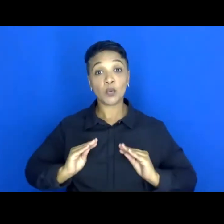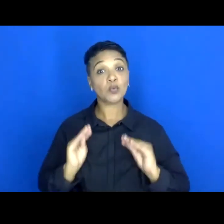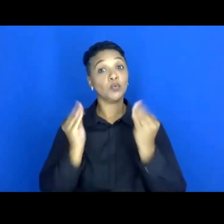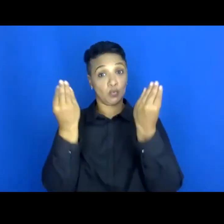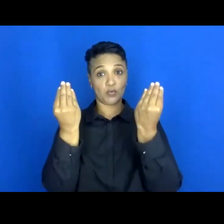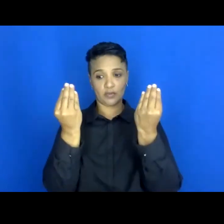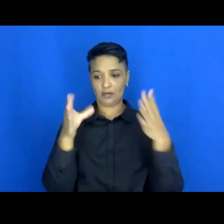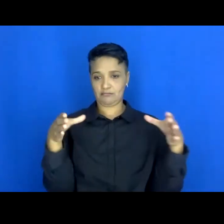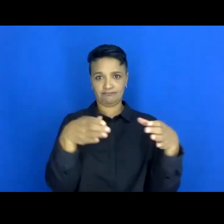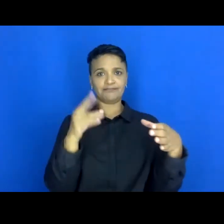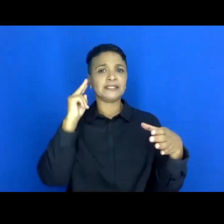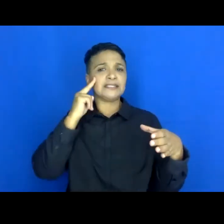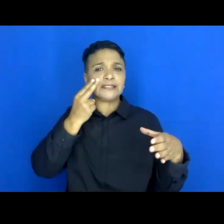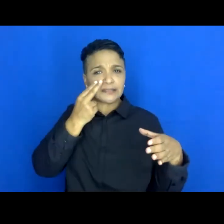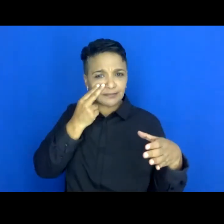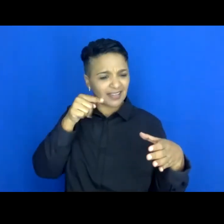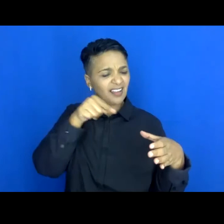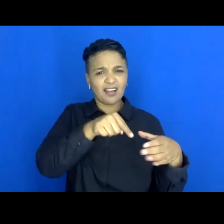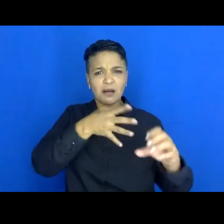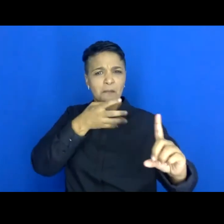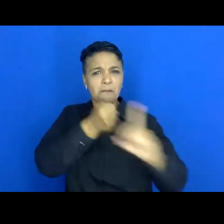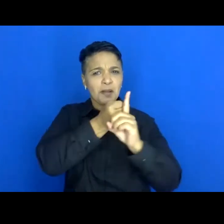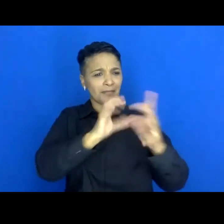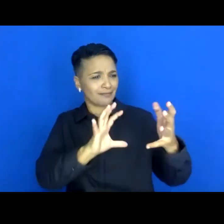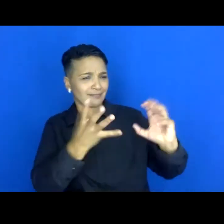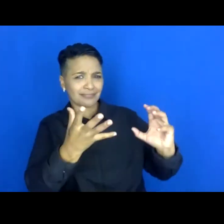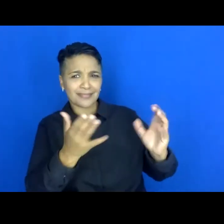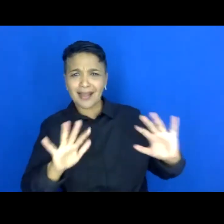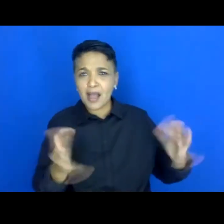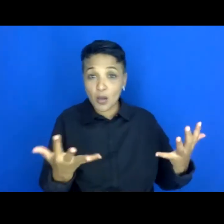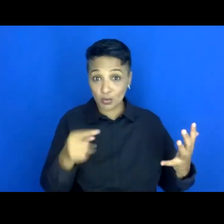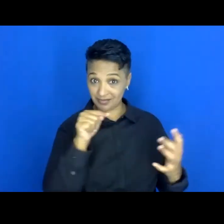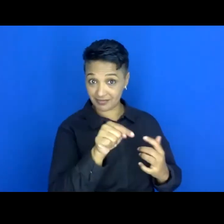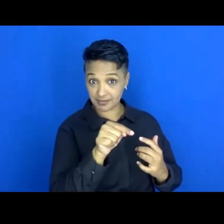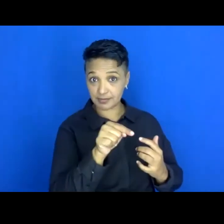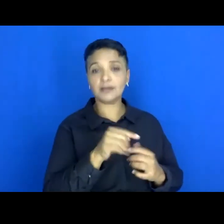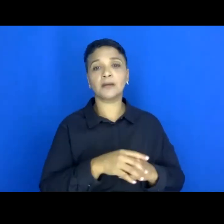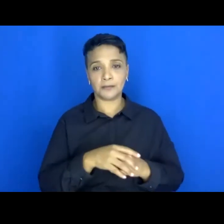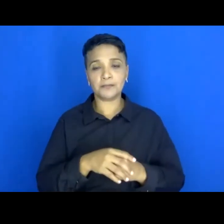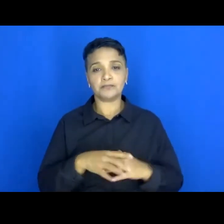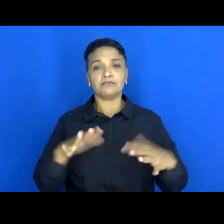how it has affected the youth with deaf blindness um via social distancing